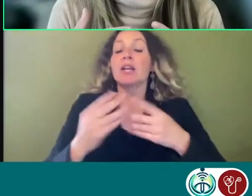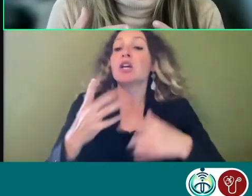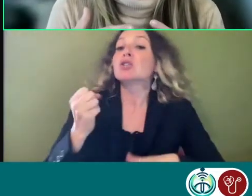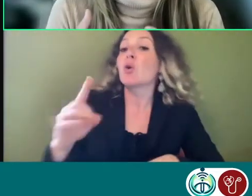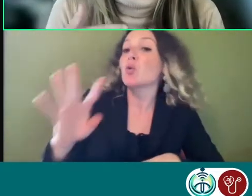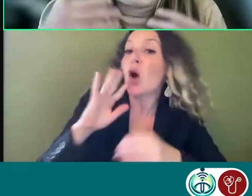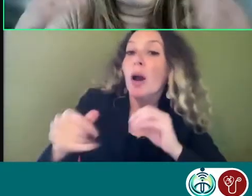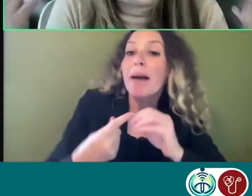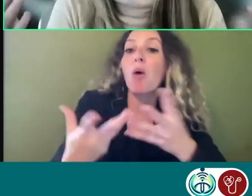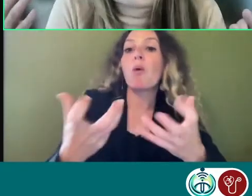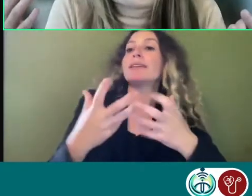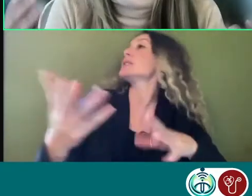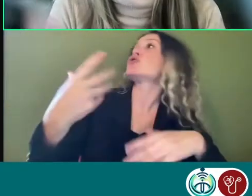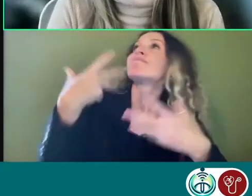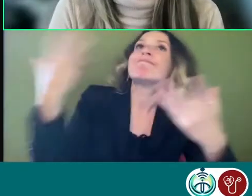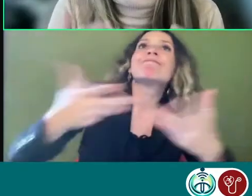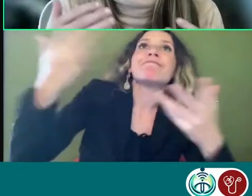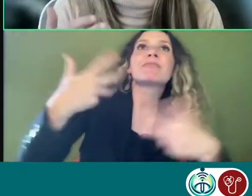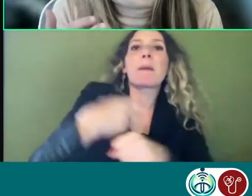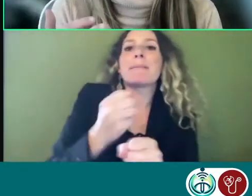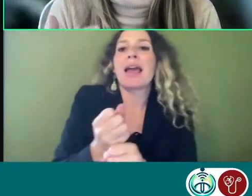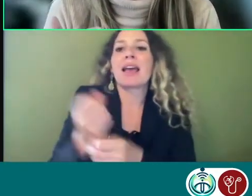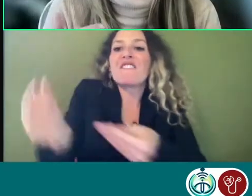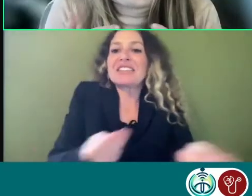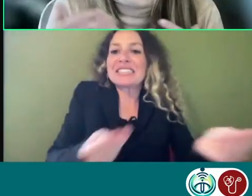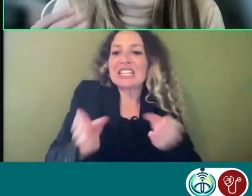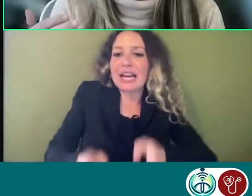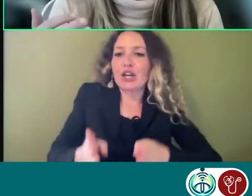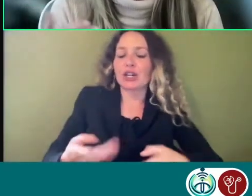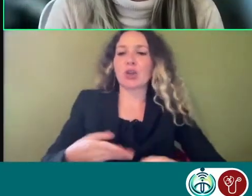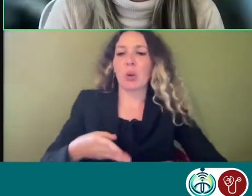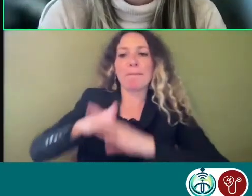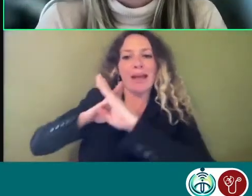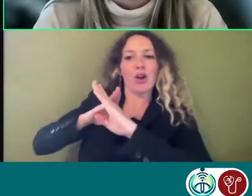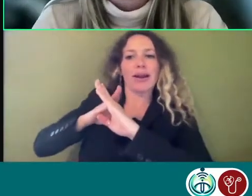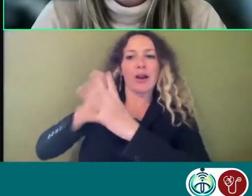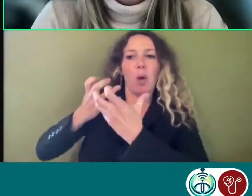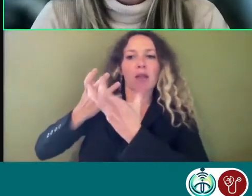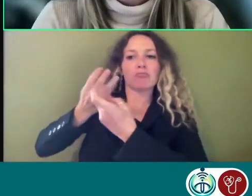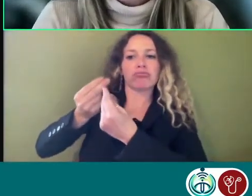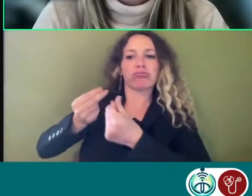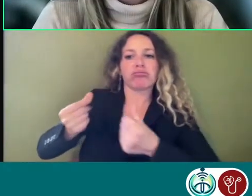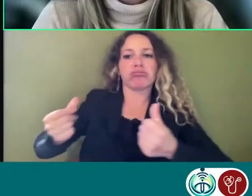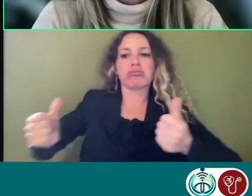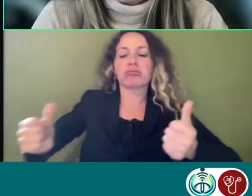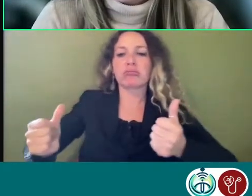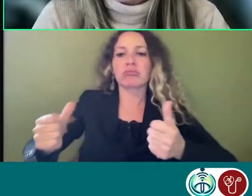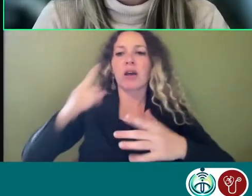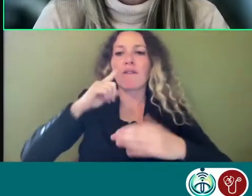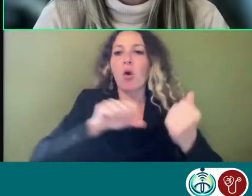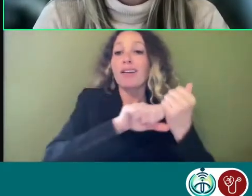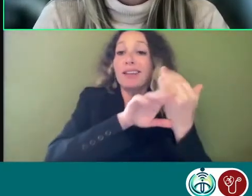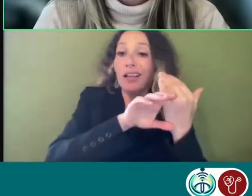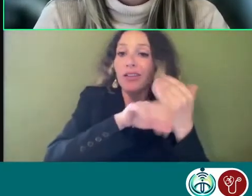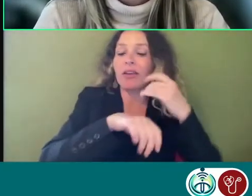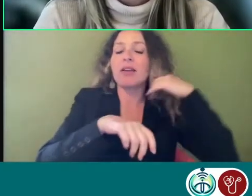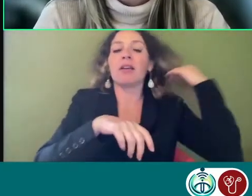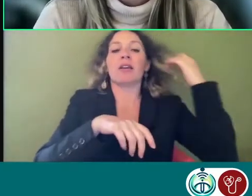create facilitators and eliminate barriers to telehealth to eliminate healthcare barriers for